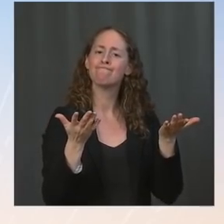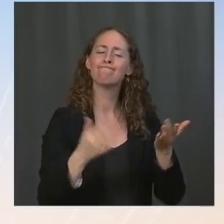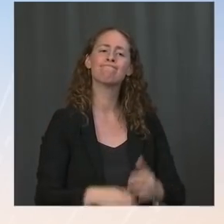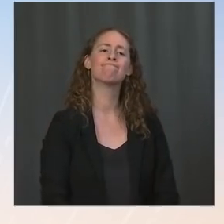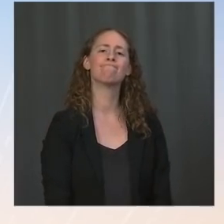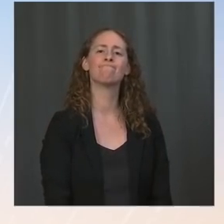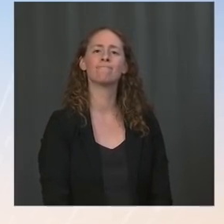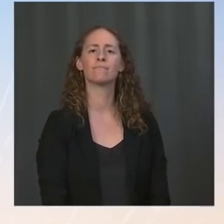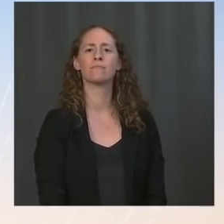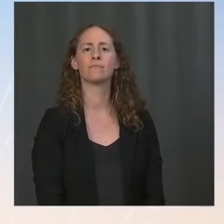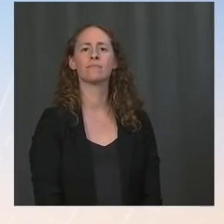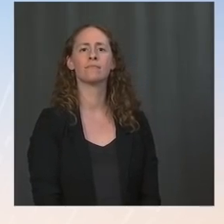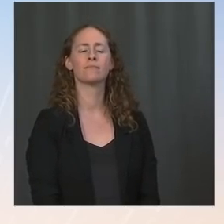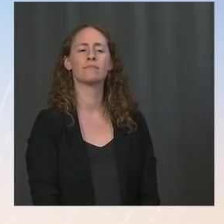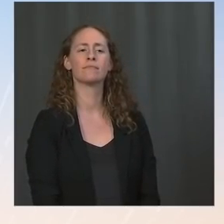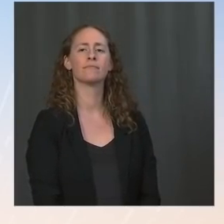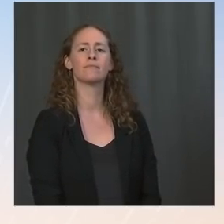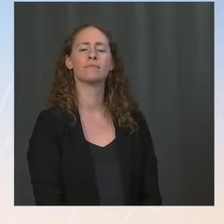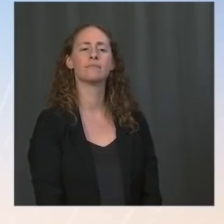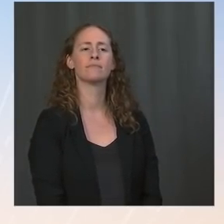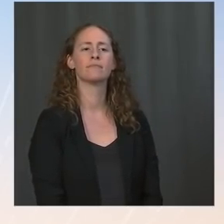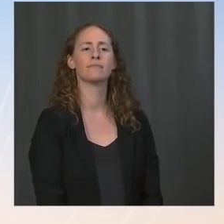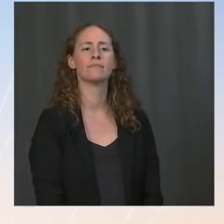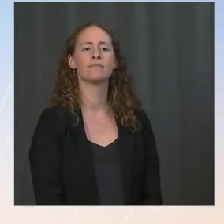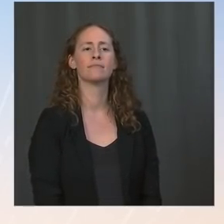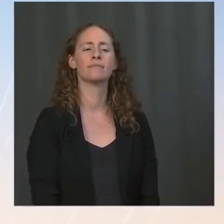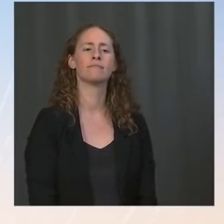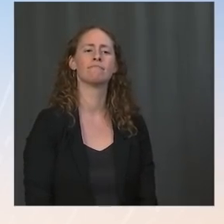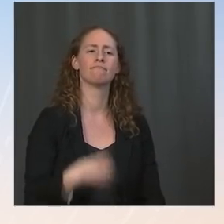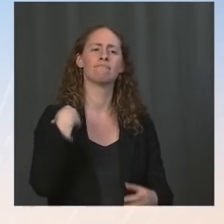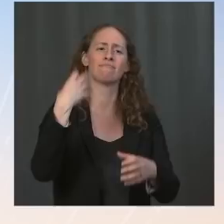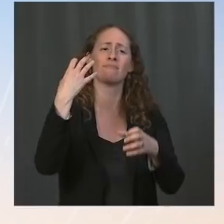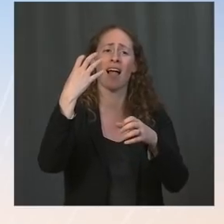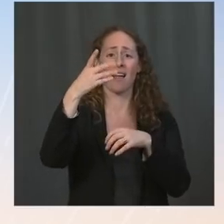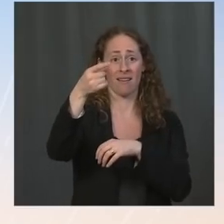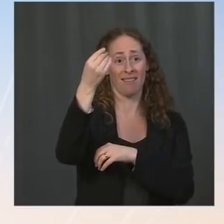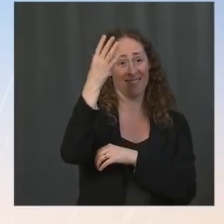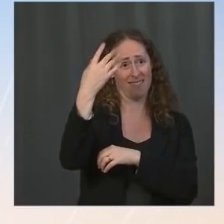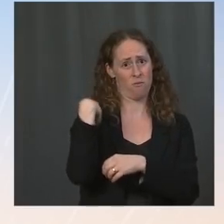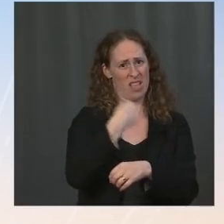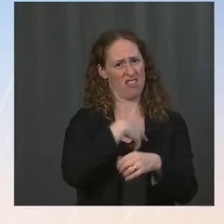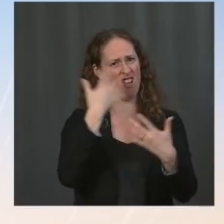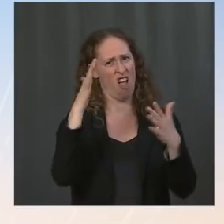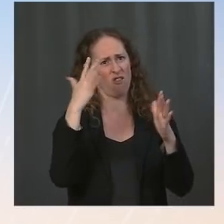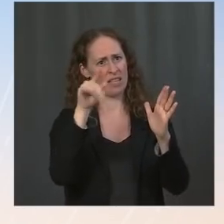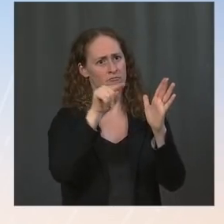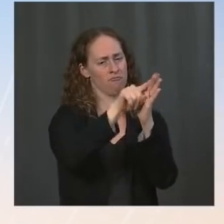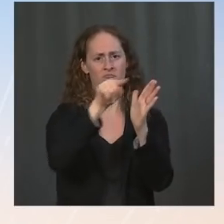which, by the way, killed two ISIS terrorists just last week and continue to be utilized by our men and women on the ground --